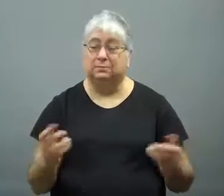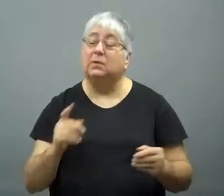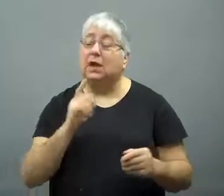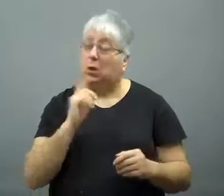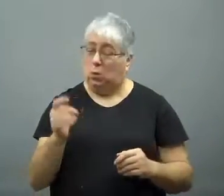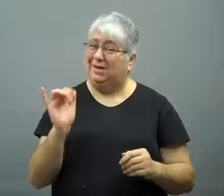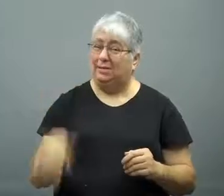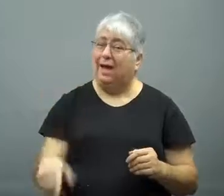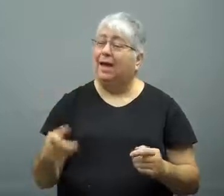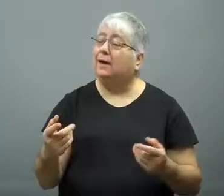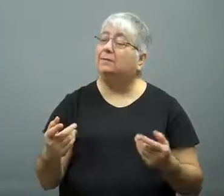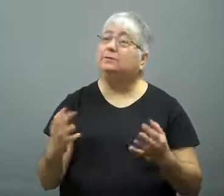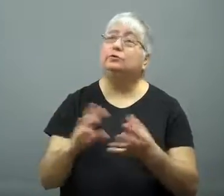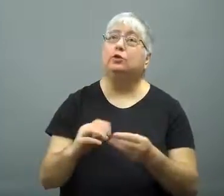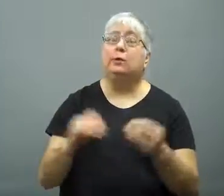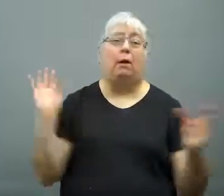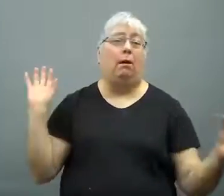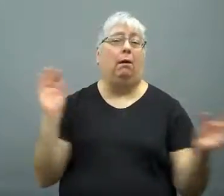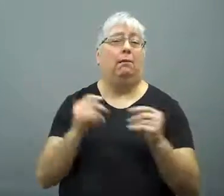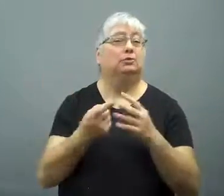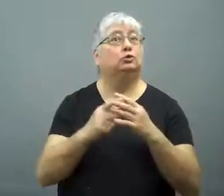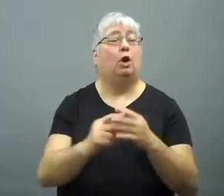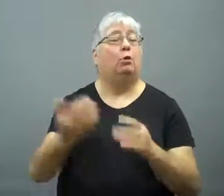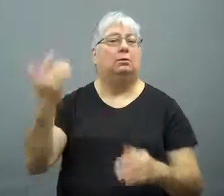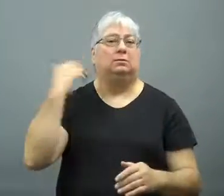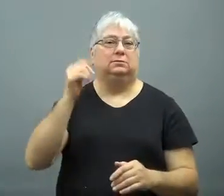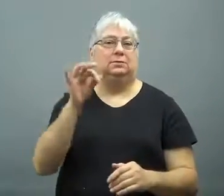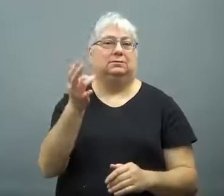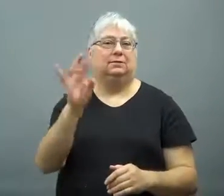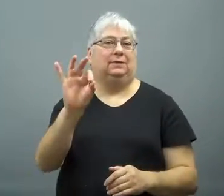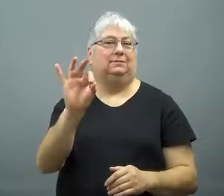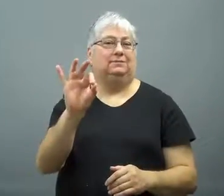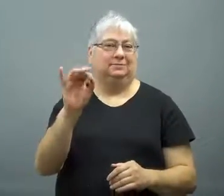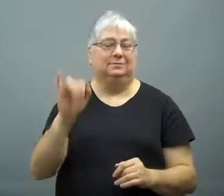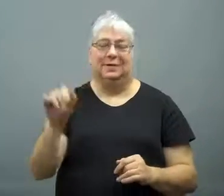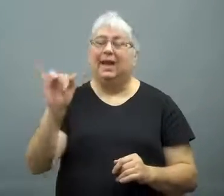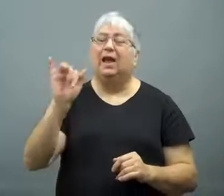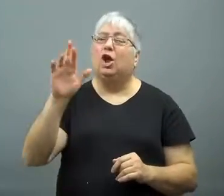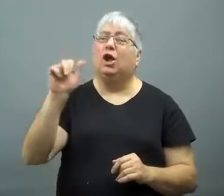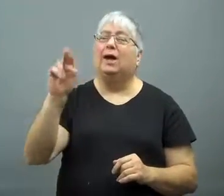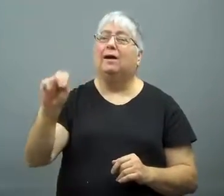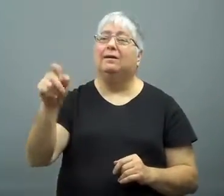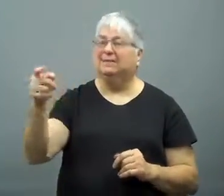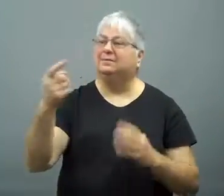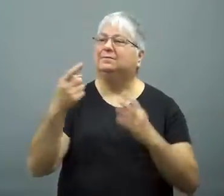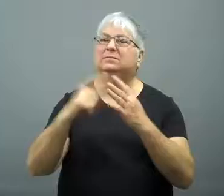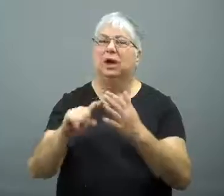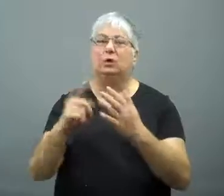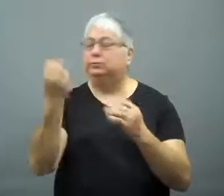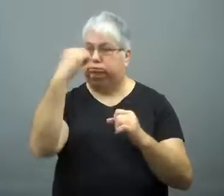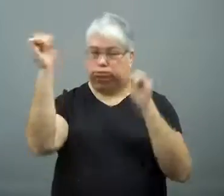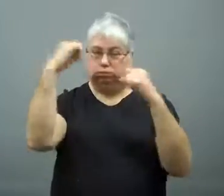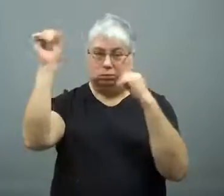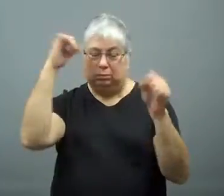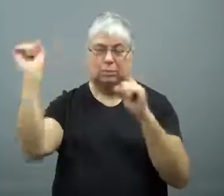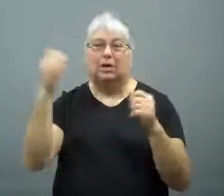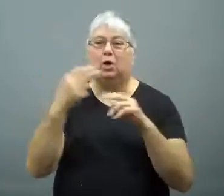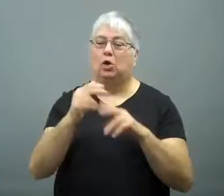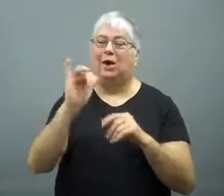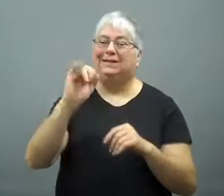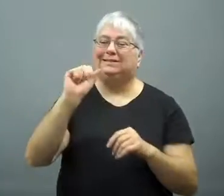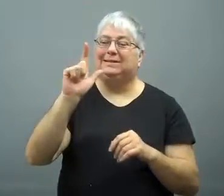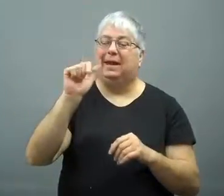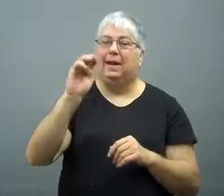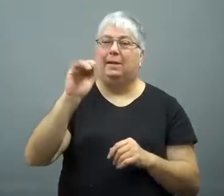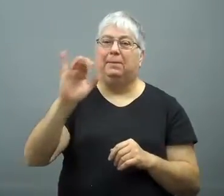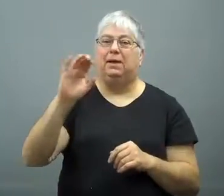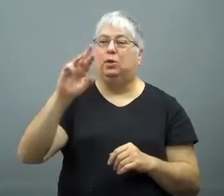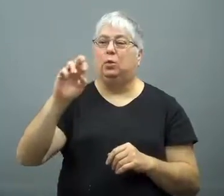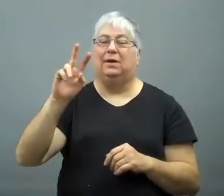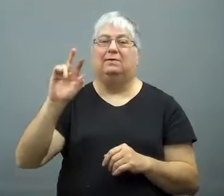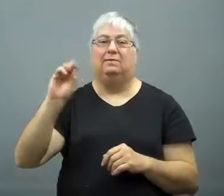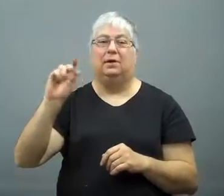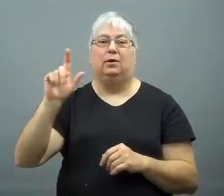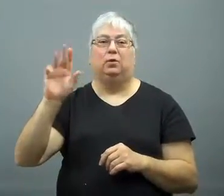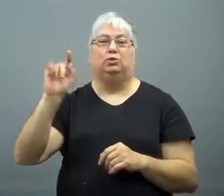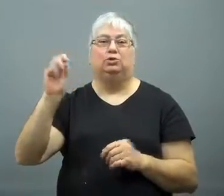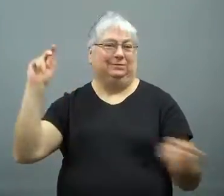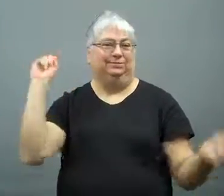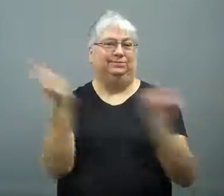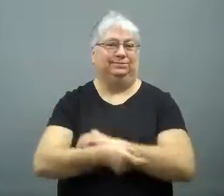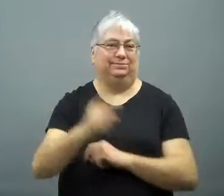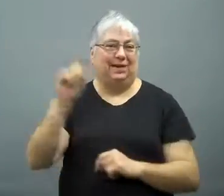It all started back in 1979,